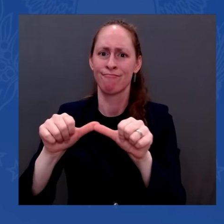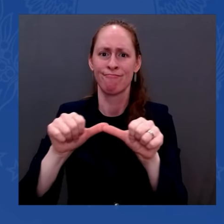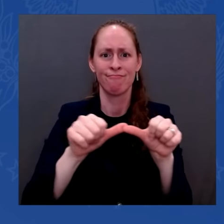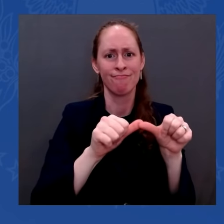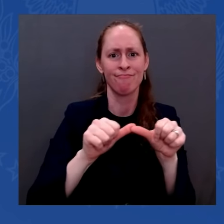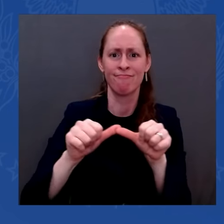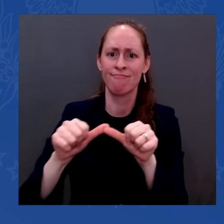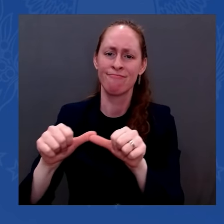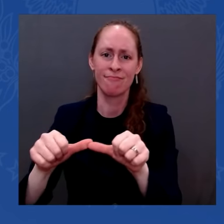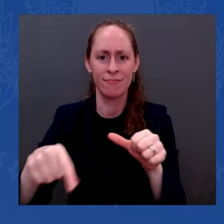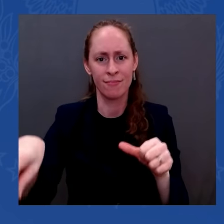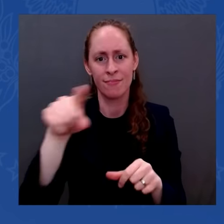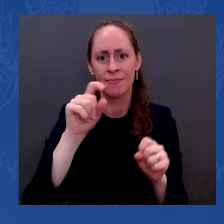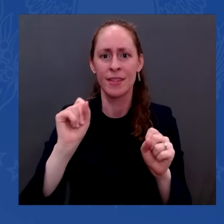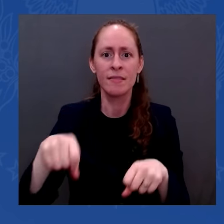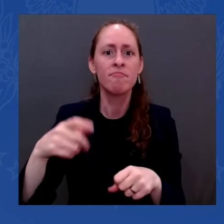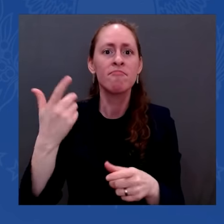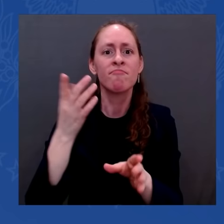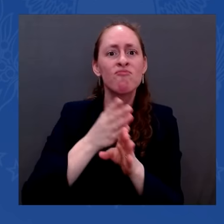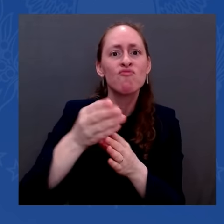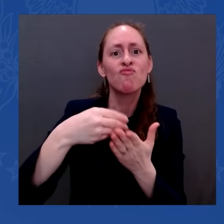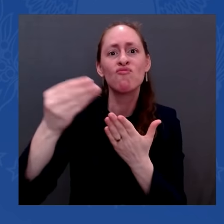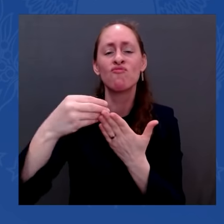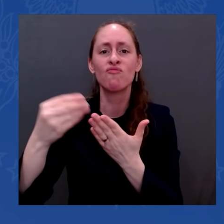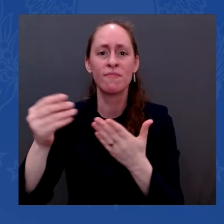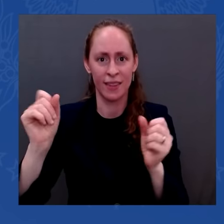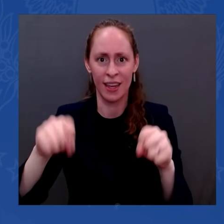which is a group of Tribal leaders,